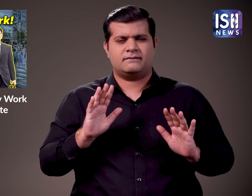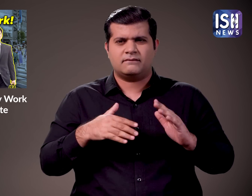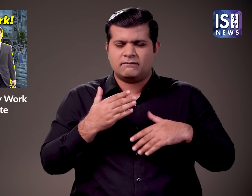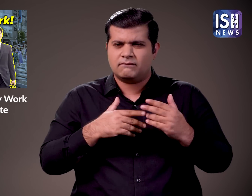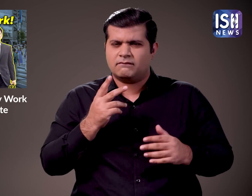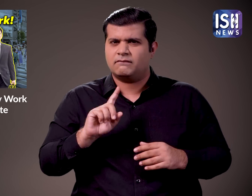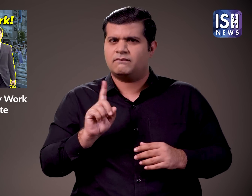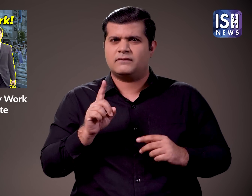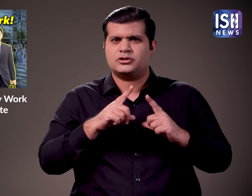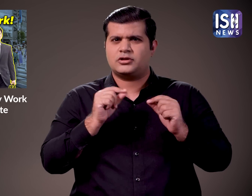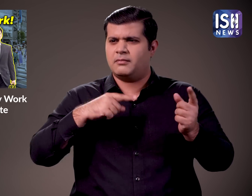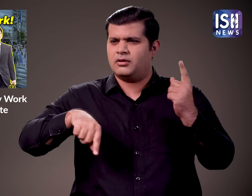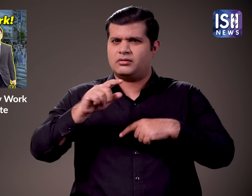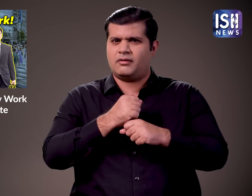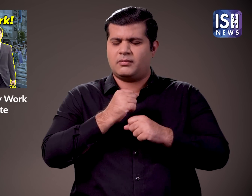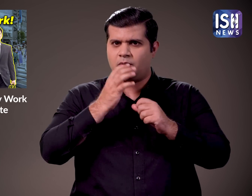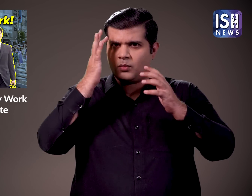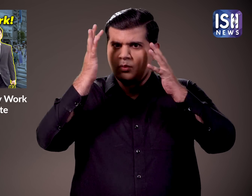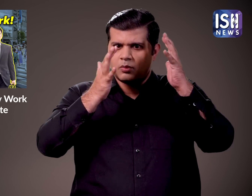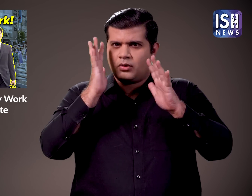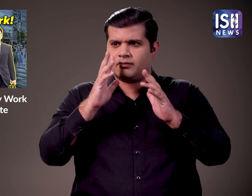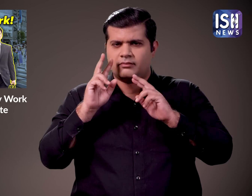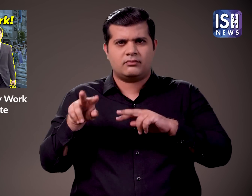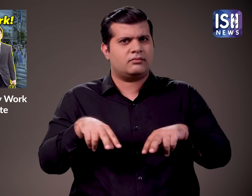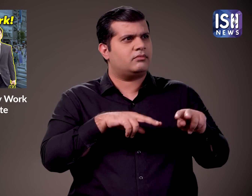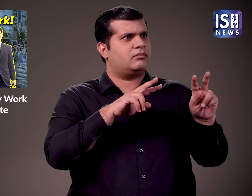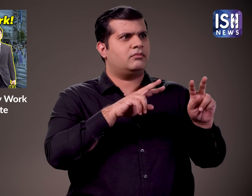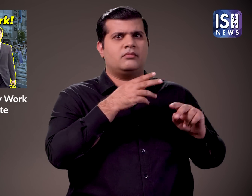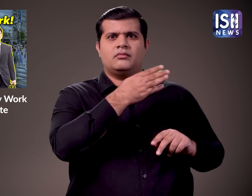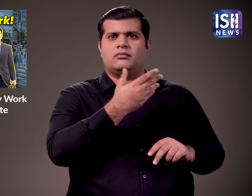A worried Japanese government looked to other nations like